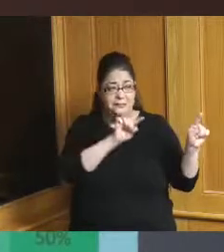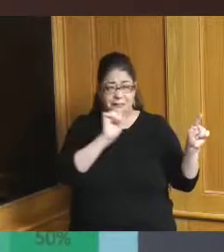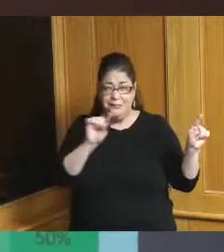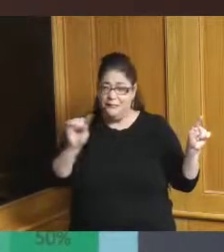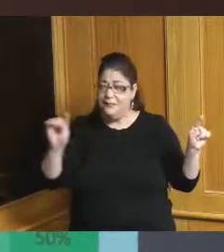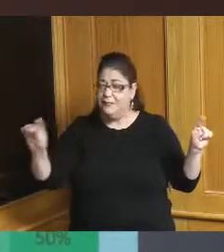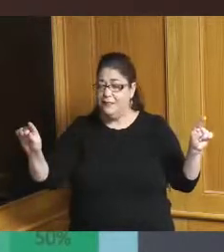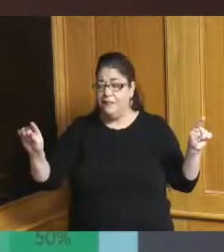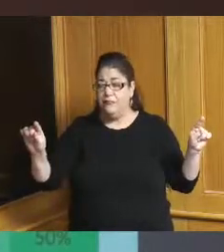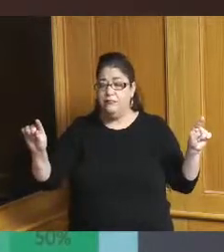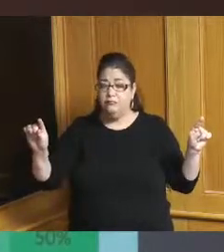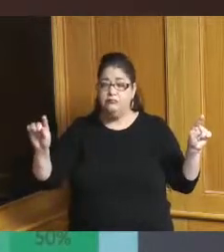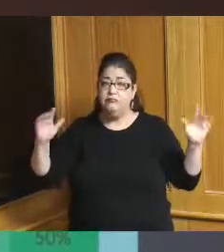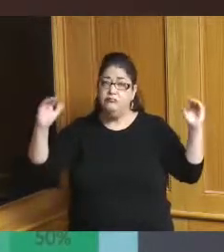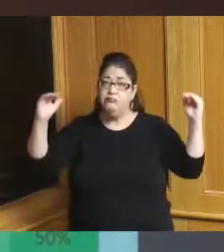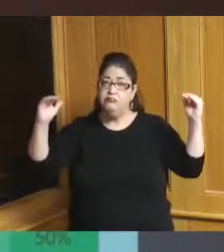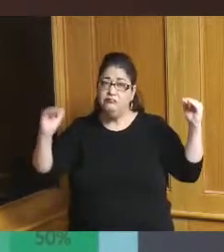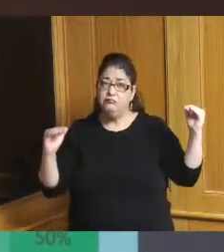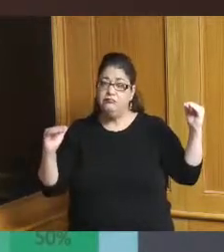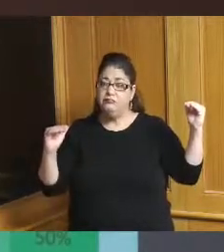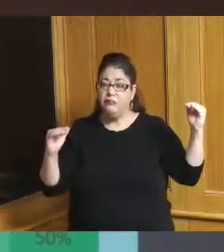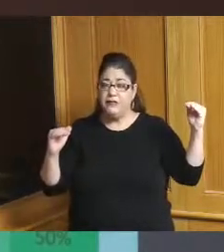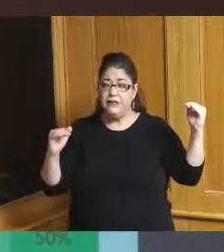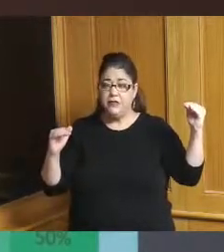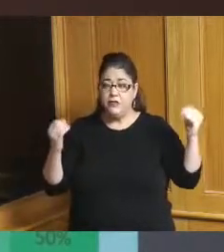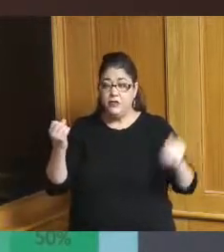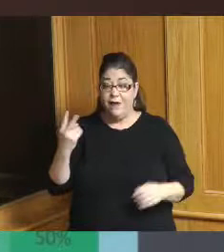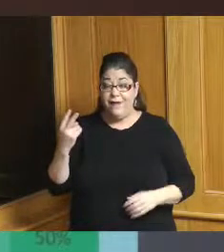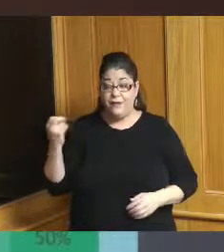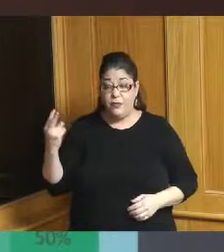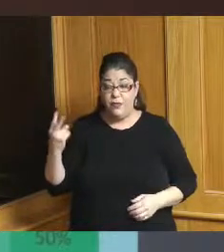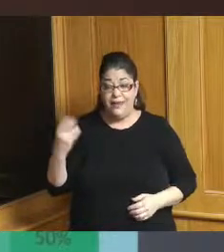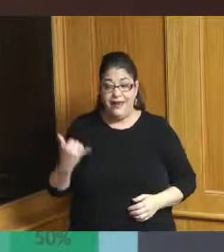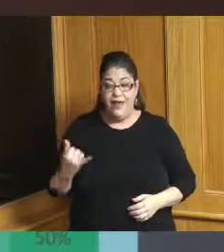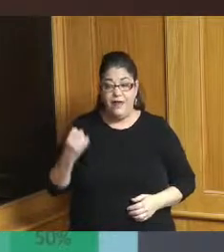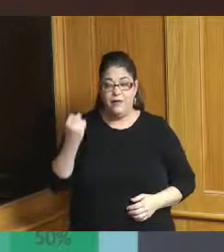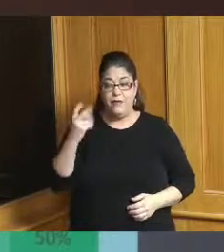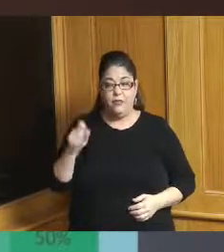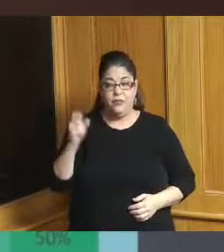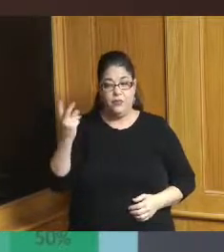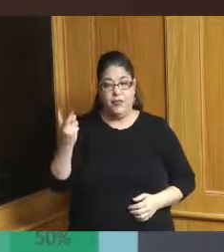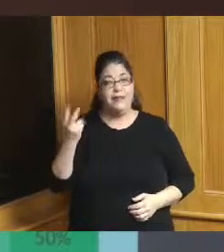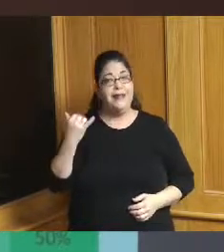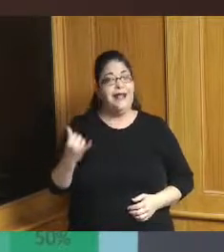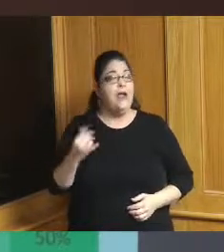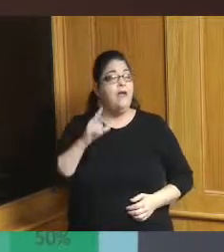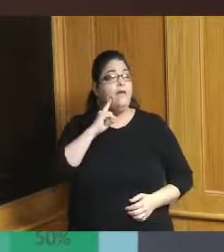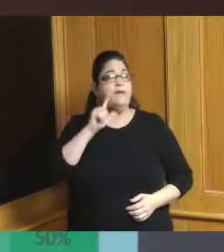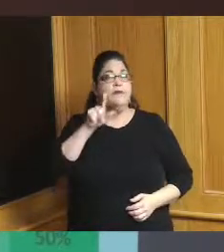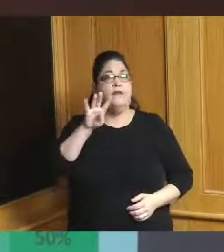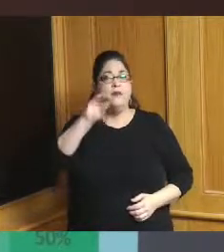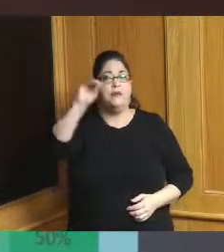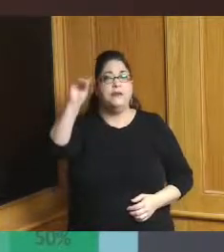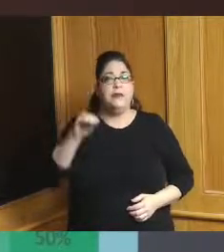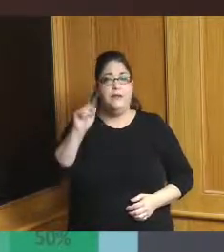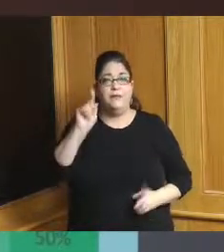you know a little lower than the 12 and 12 now but now we're facing 24 of these people have seen a 25